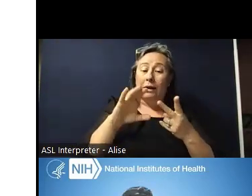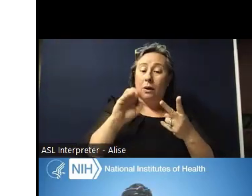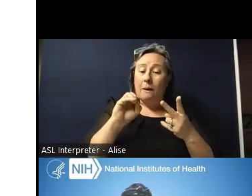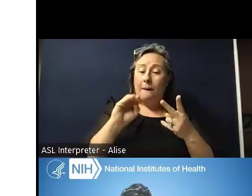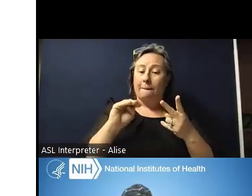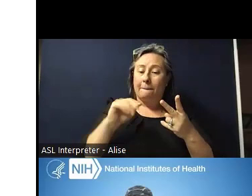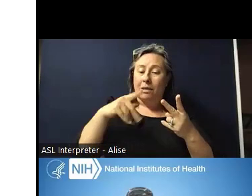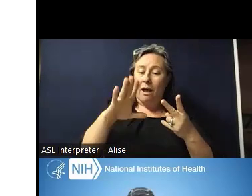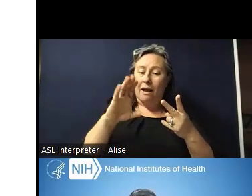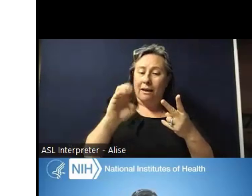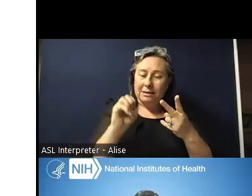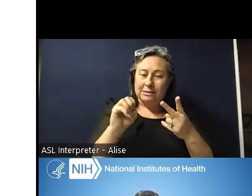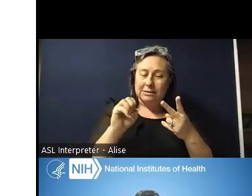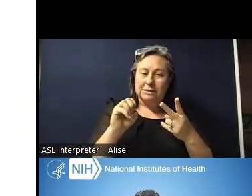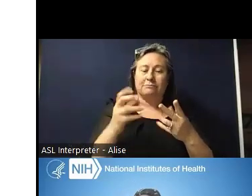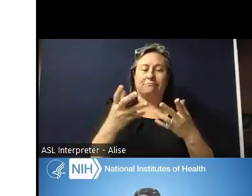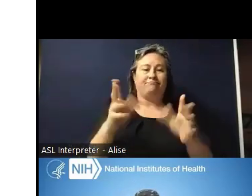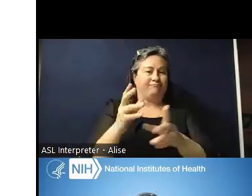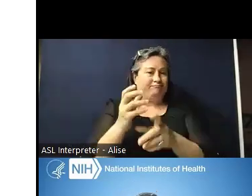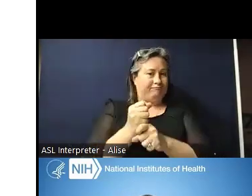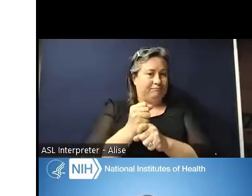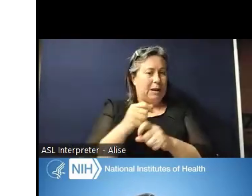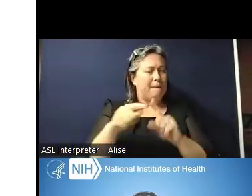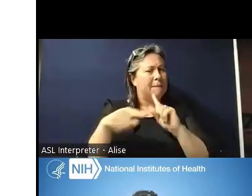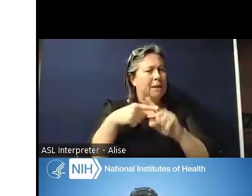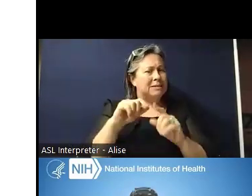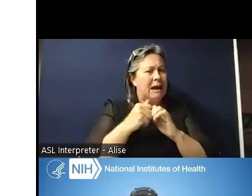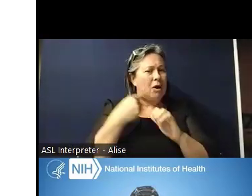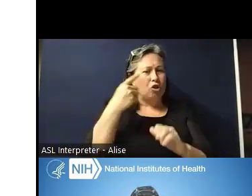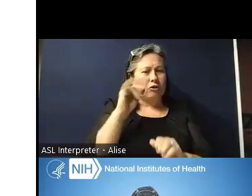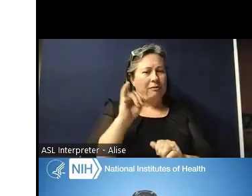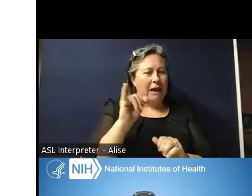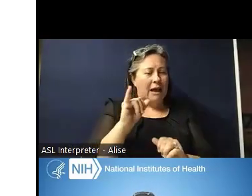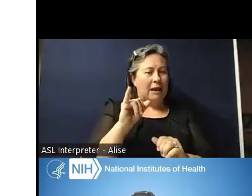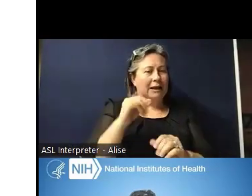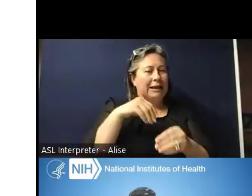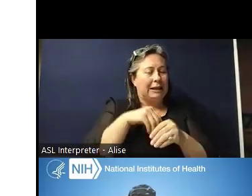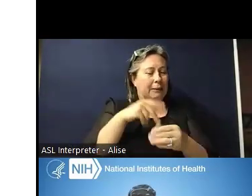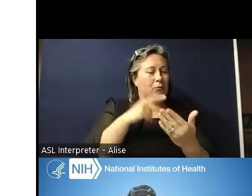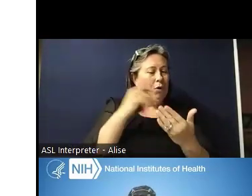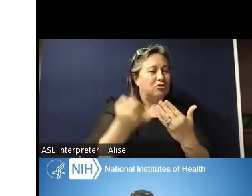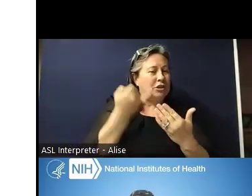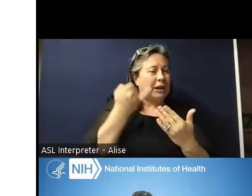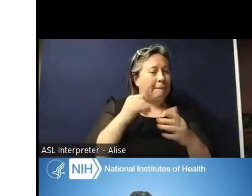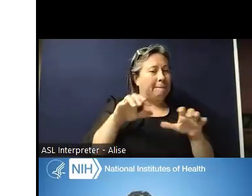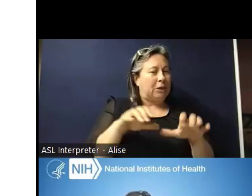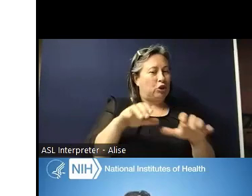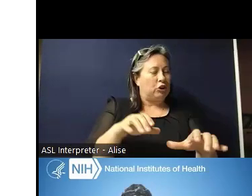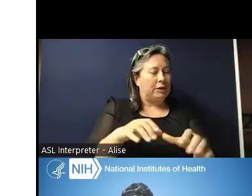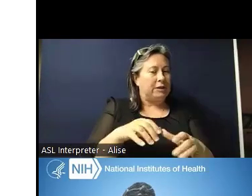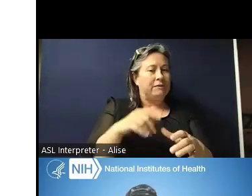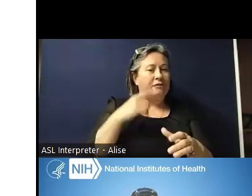and how that looks within the project period or the period of performance for this project ...